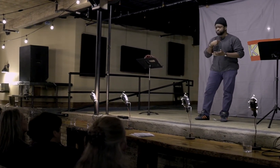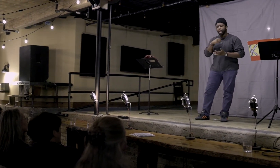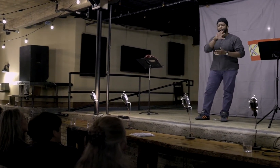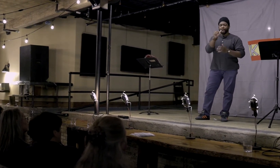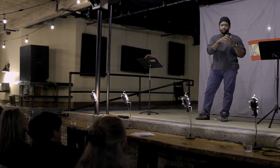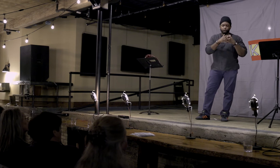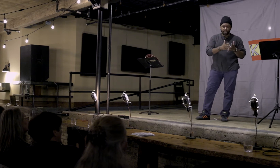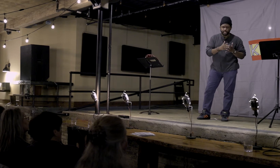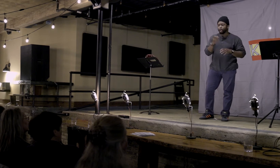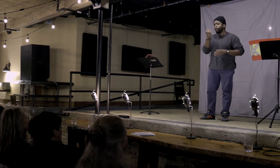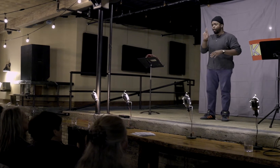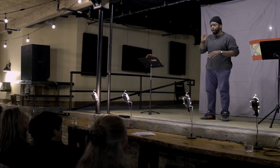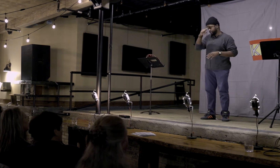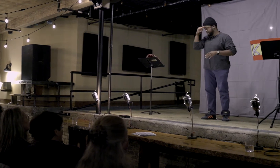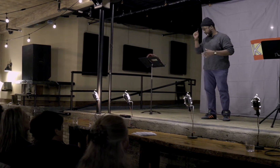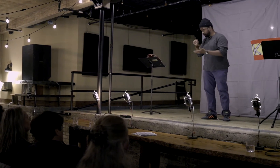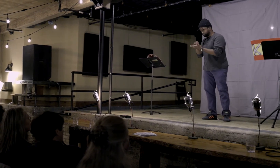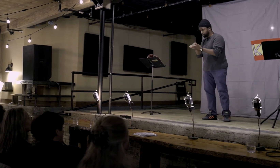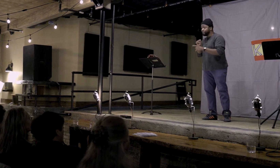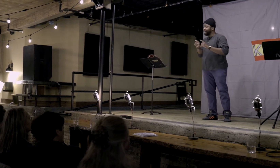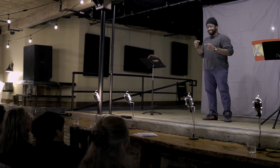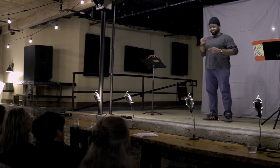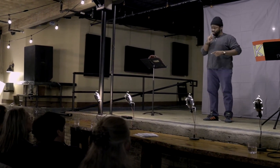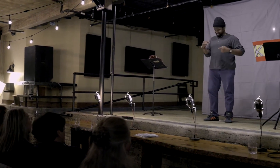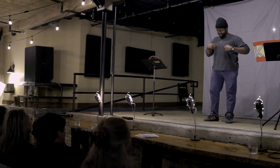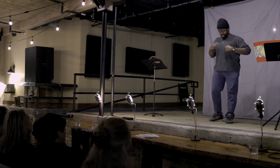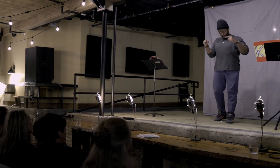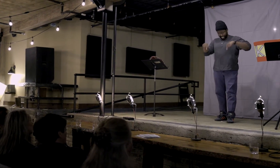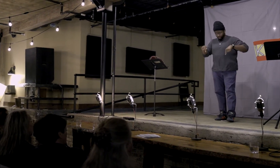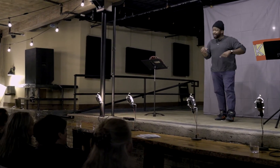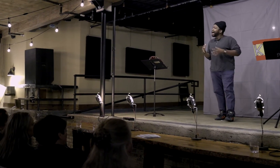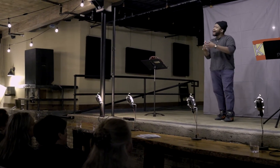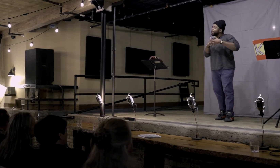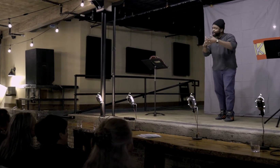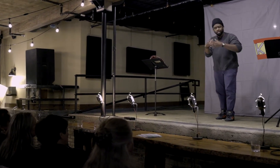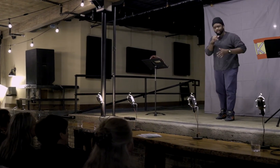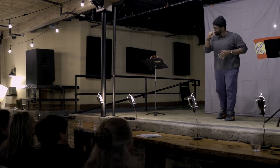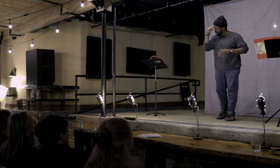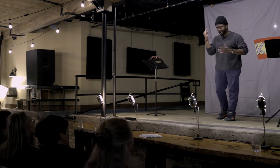Sometimes I would identify myself as just Black. But honestly, tonight,